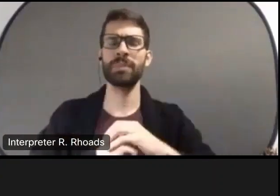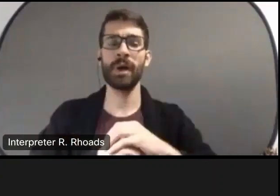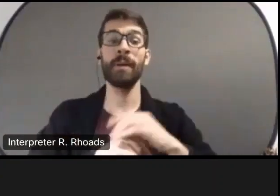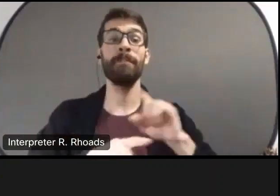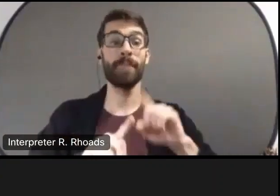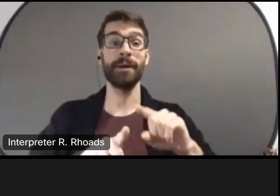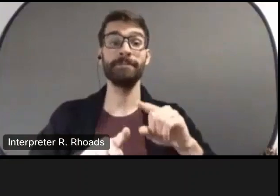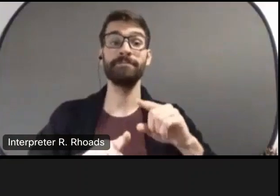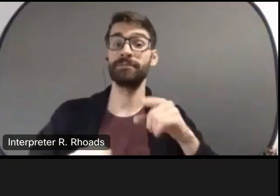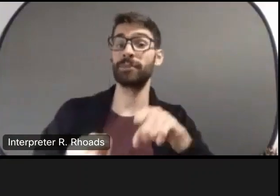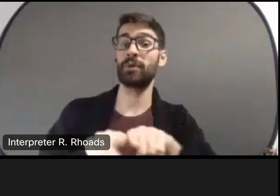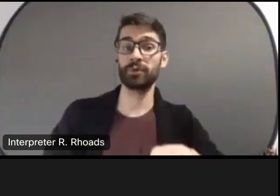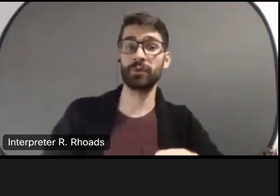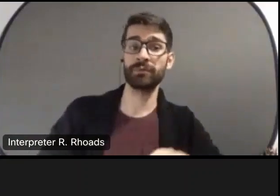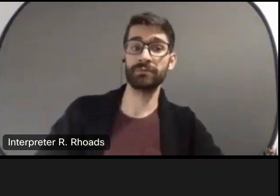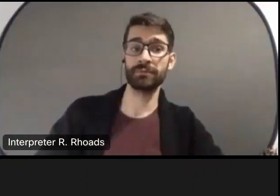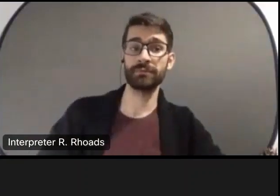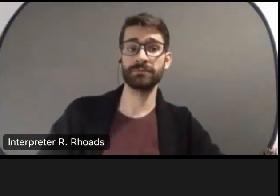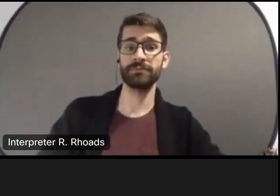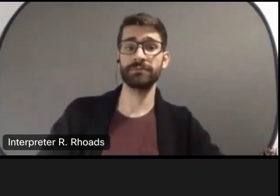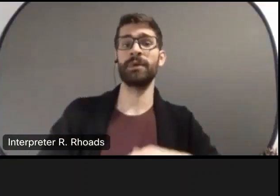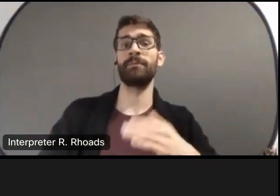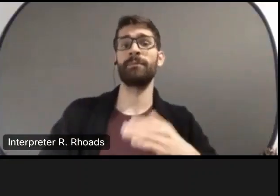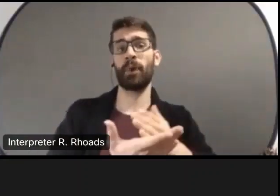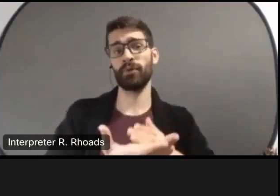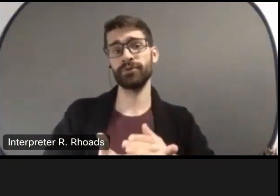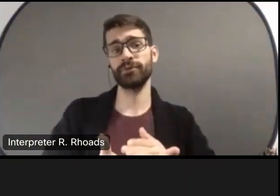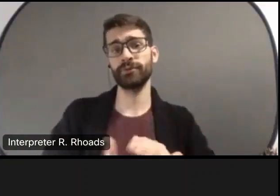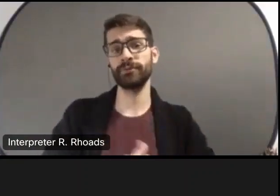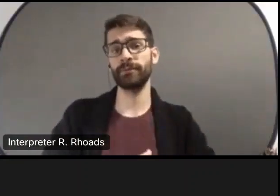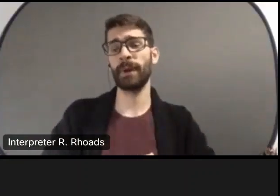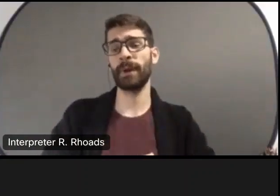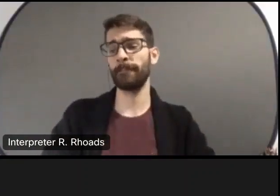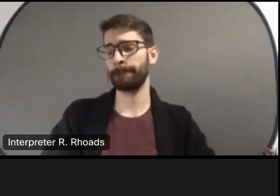some of this goes to ... as much as possible,